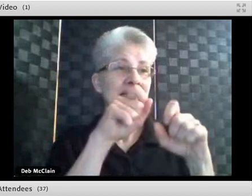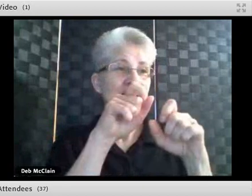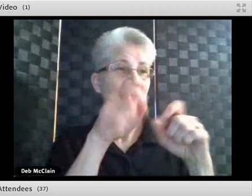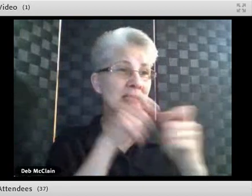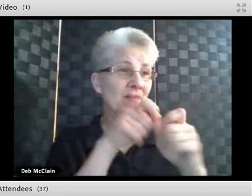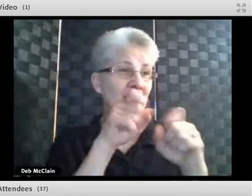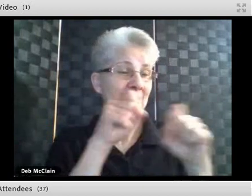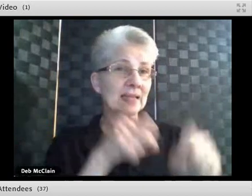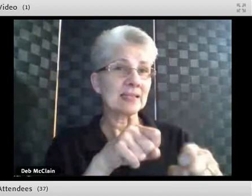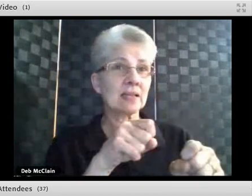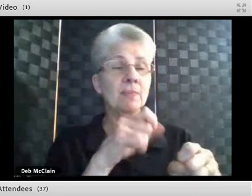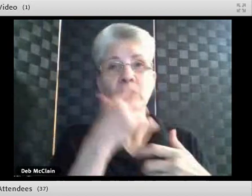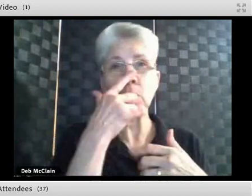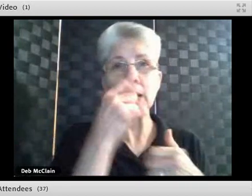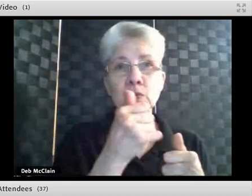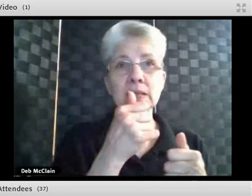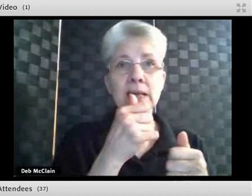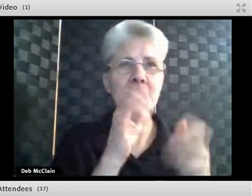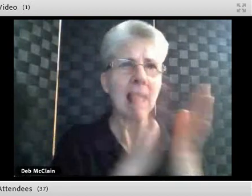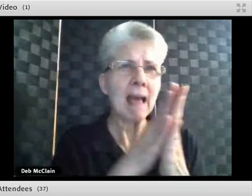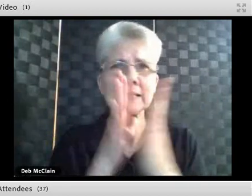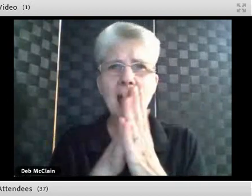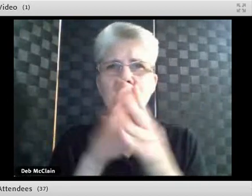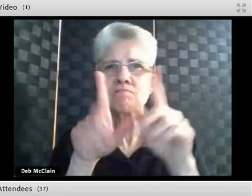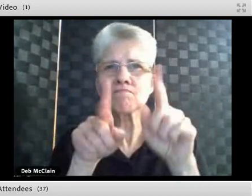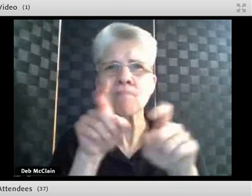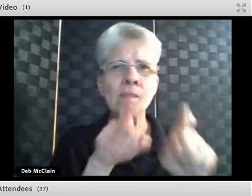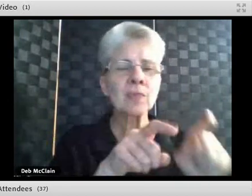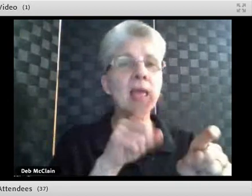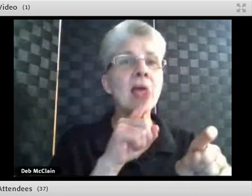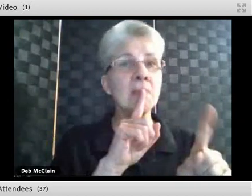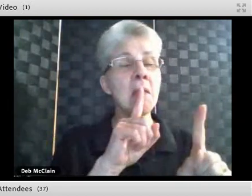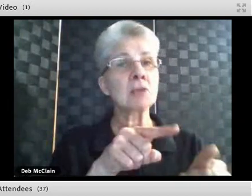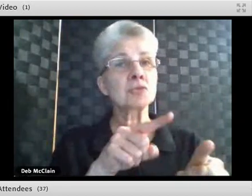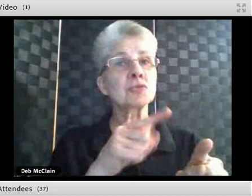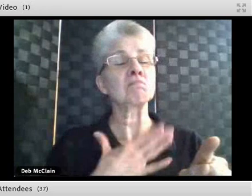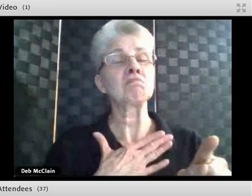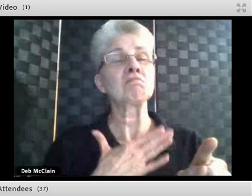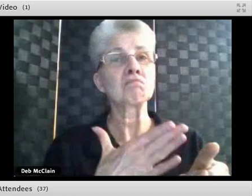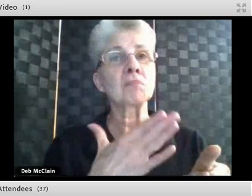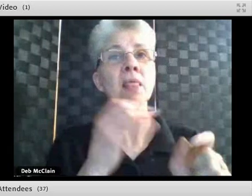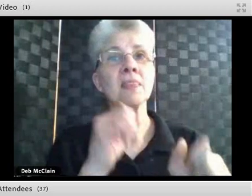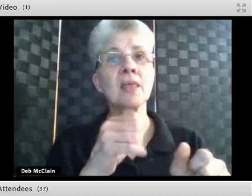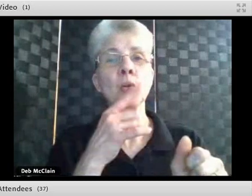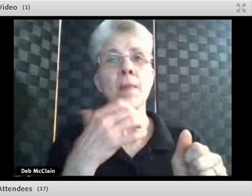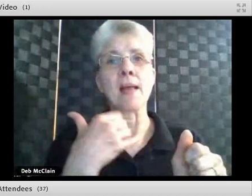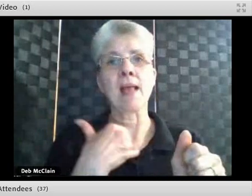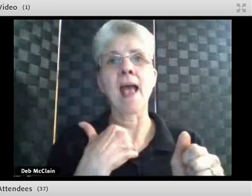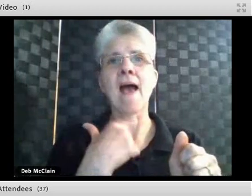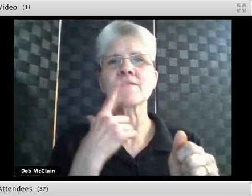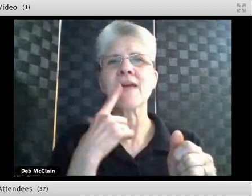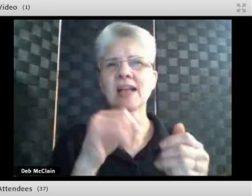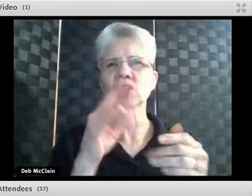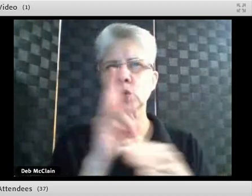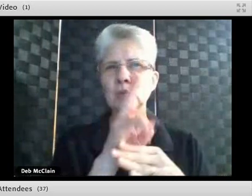or two you're really interested in, and they're usually more than willing to answer questions that you may have about actually using the system.